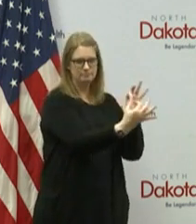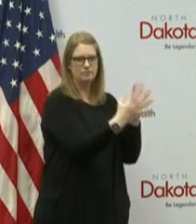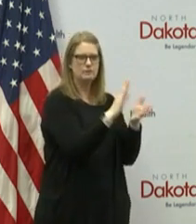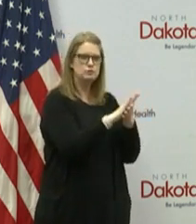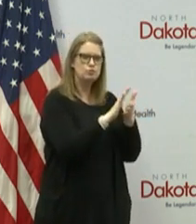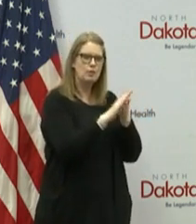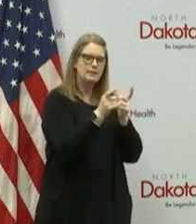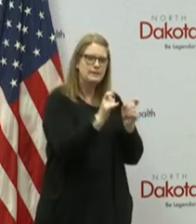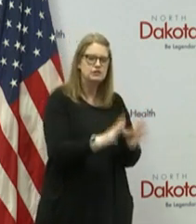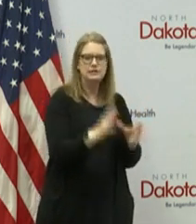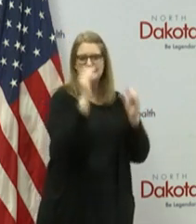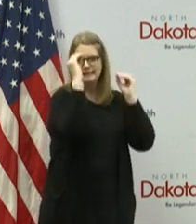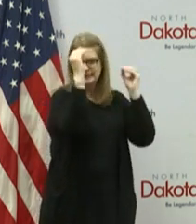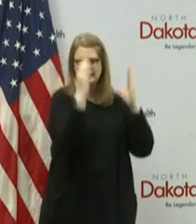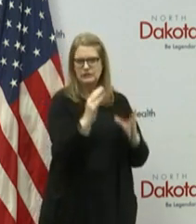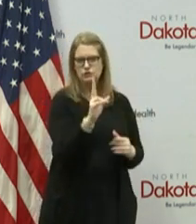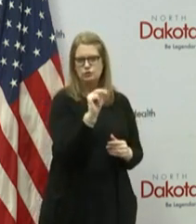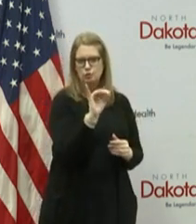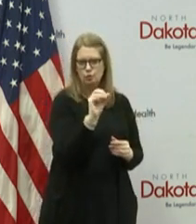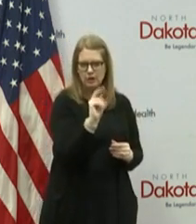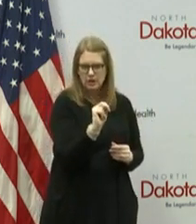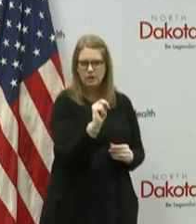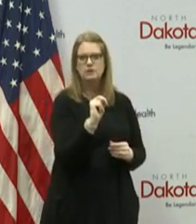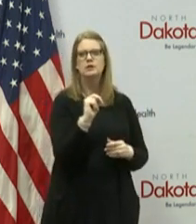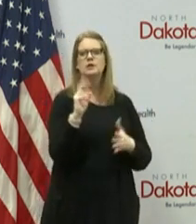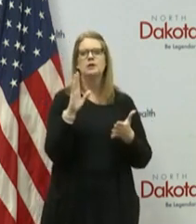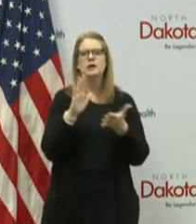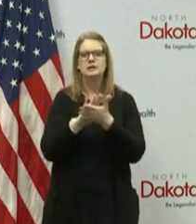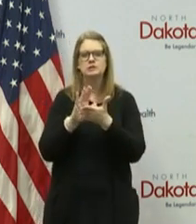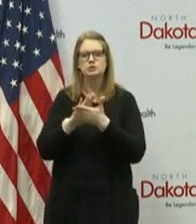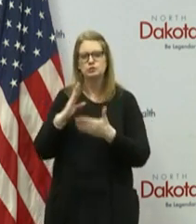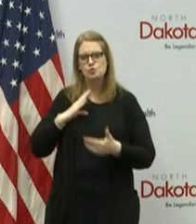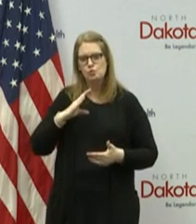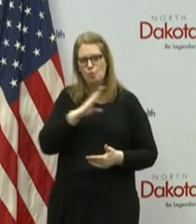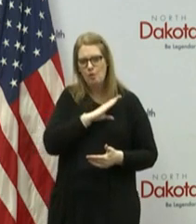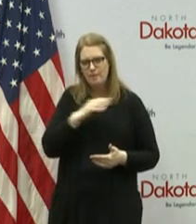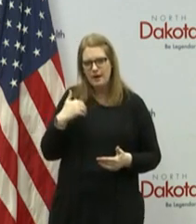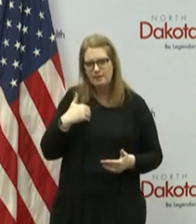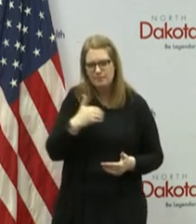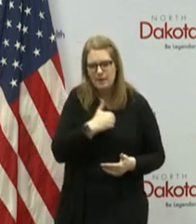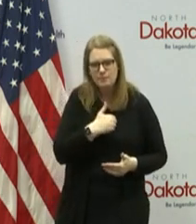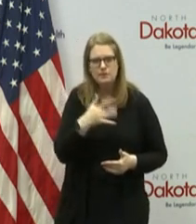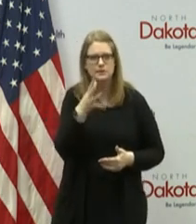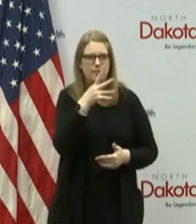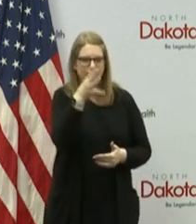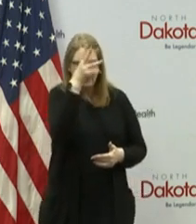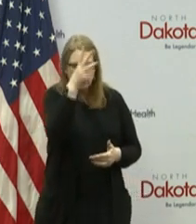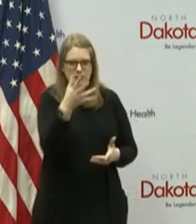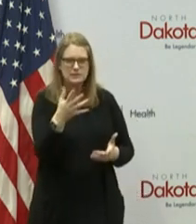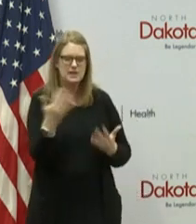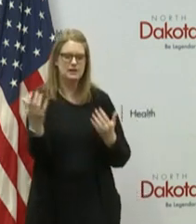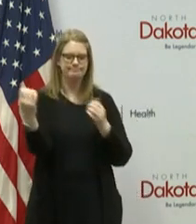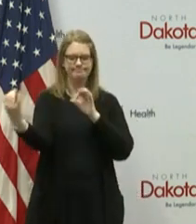SUPERINTENDENT AND LIEUTENANT GOVERNOR BRETT STANFORD AND OTHERS. TODAY WE HAD A DISCUSSION WITH LEGISLATURES AND GOT MORE INPUT FROM LEGISLATORS AND OUR OFFICE AND DPI. WE ARE ALSO GETTING INPUT FROM SCHOOL ADMINISTRATORS, TEACHERS